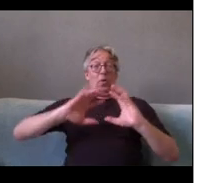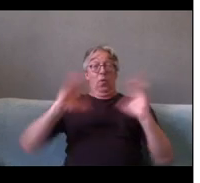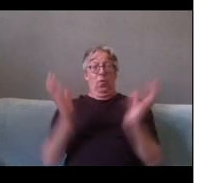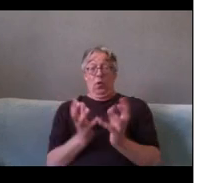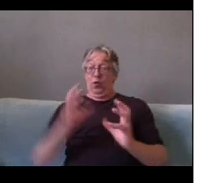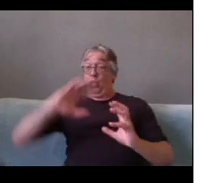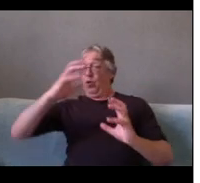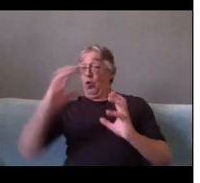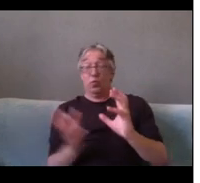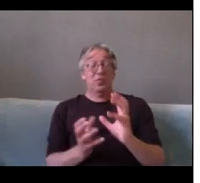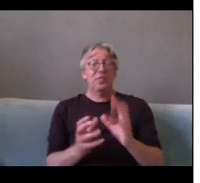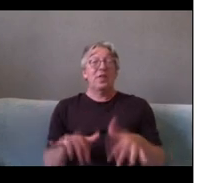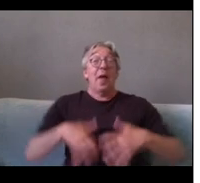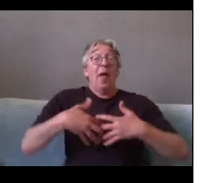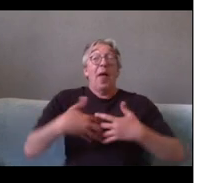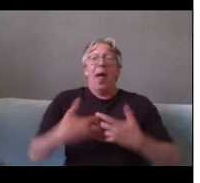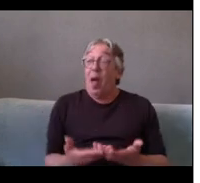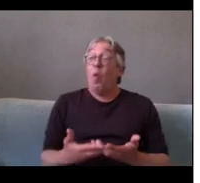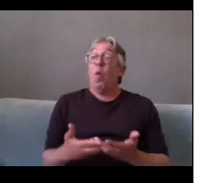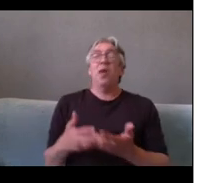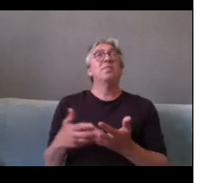used to identify persons with disabilities.